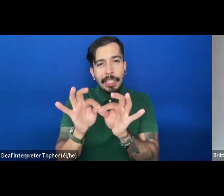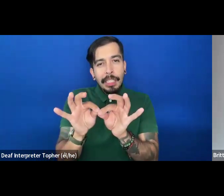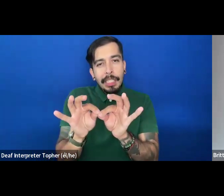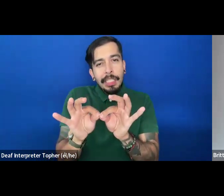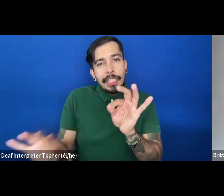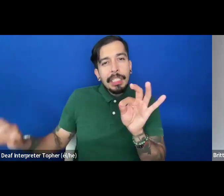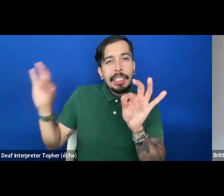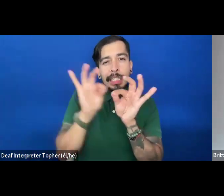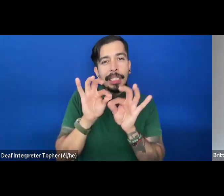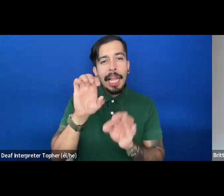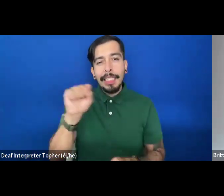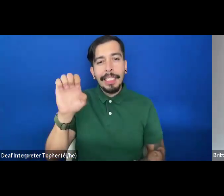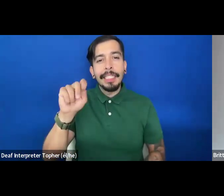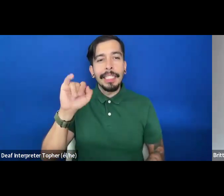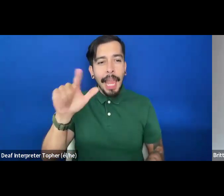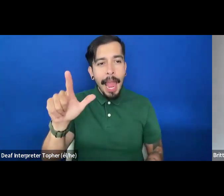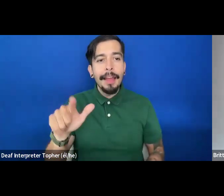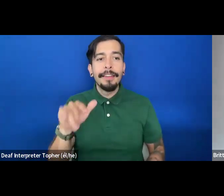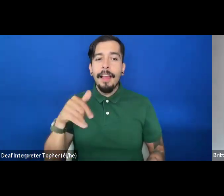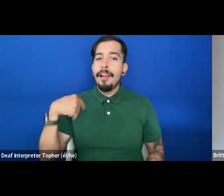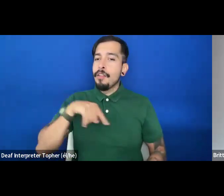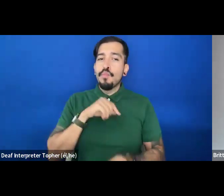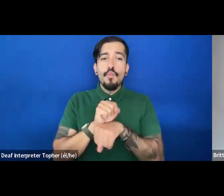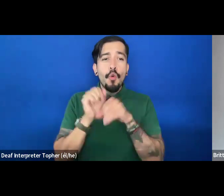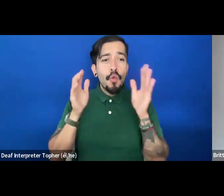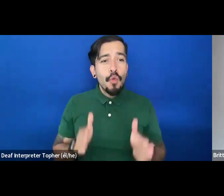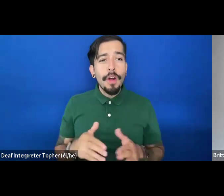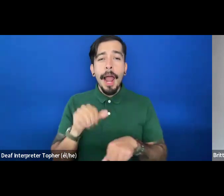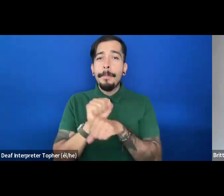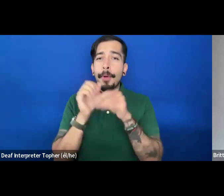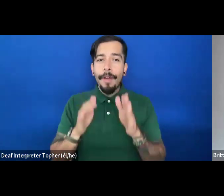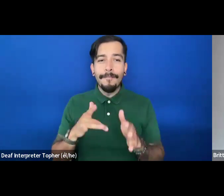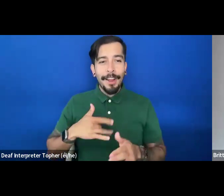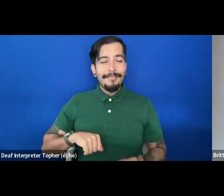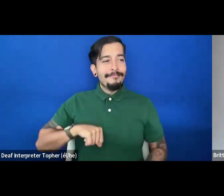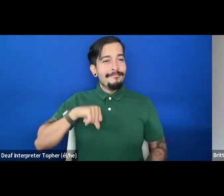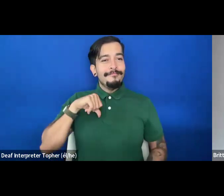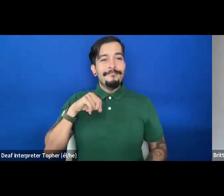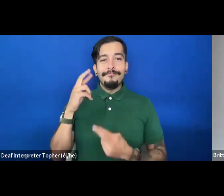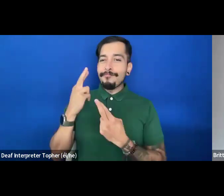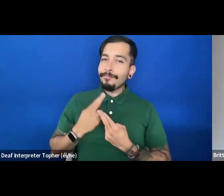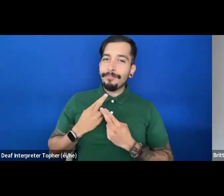can live with dignity, fairness, and support. We're so grateful to be in collaboration with the